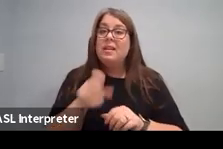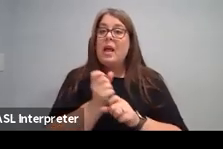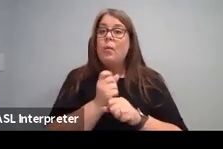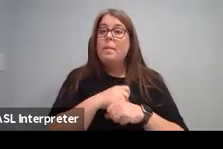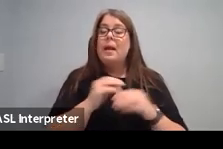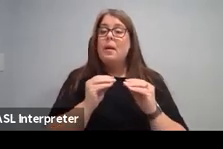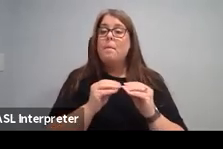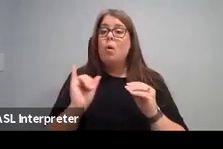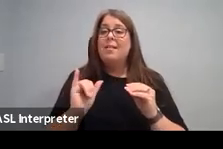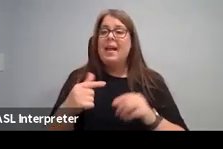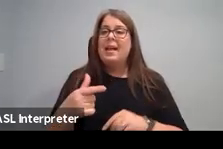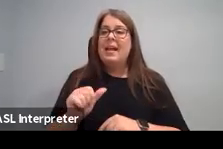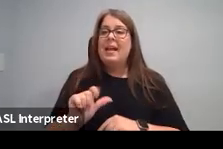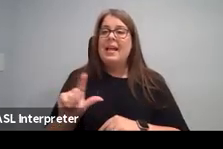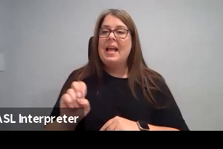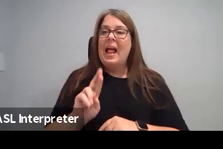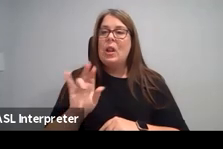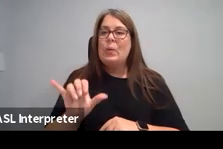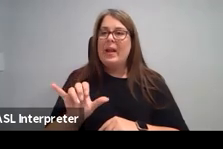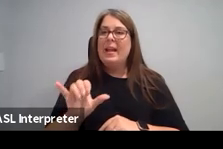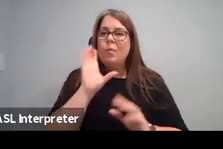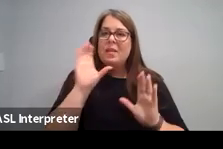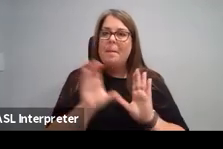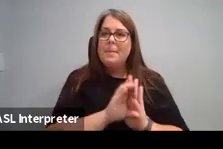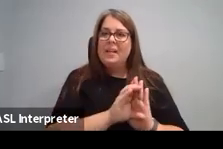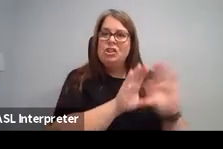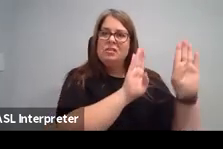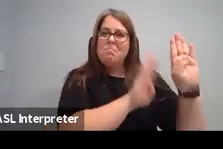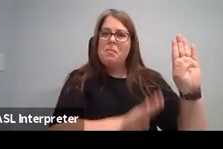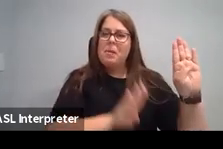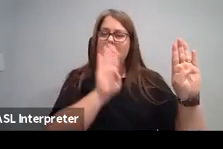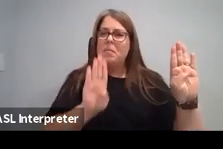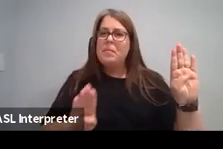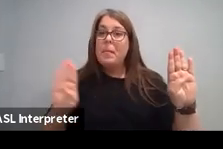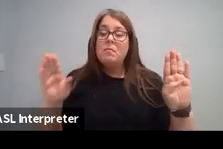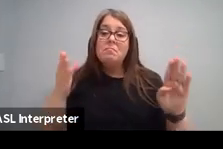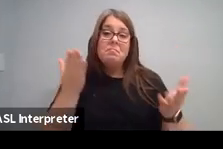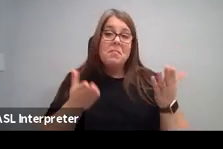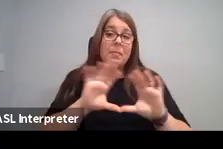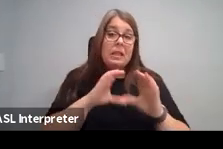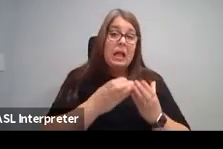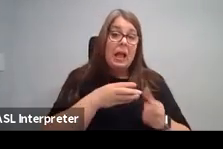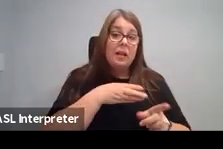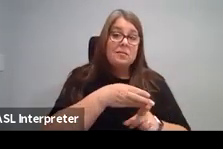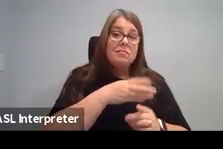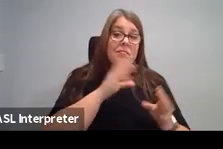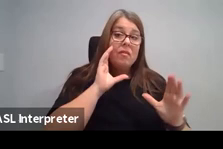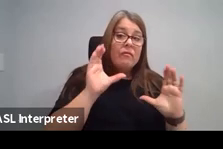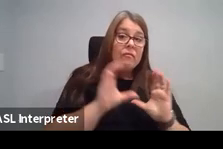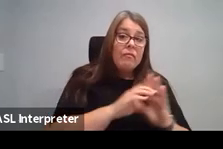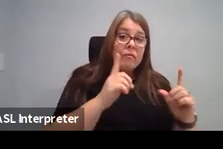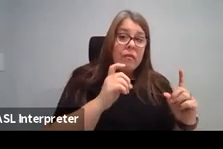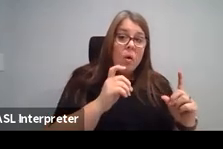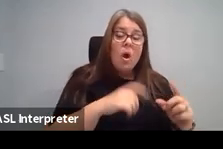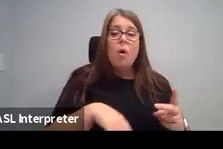Jewyl Alderson Clarke, SDCOE: And so when you have something that's whether it's photo or design or something like that, then you can actually have students turn in their assignments here.